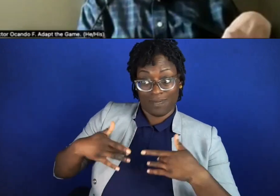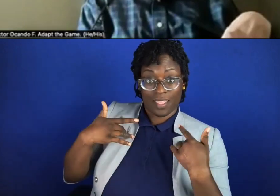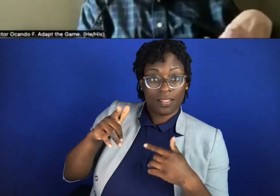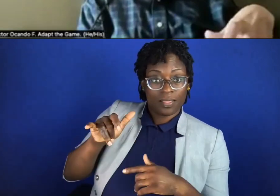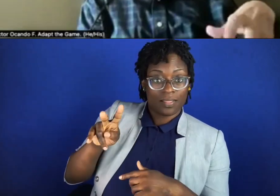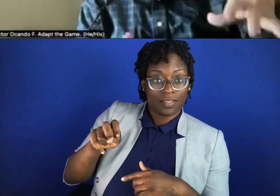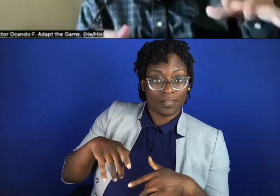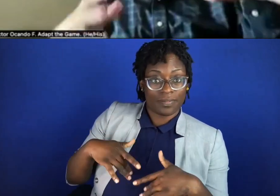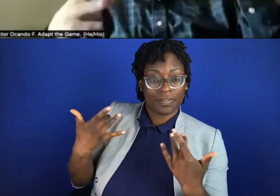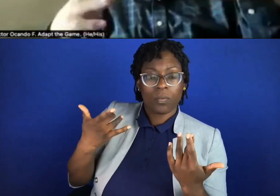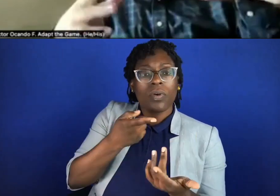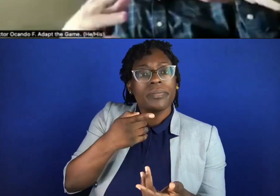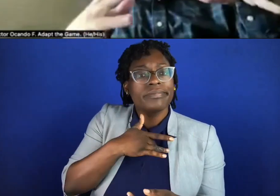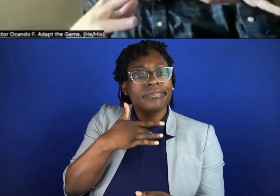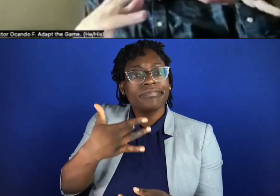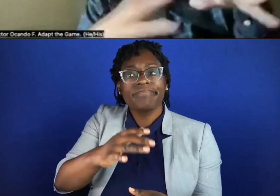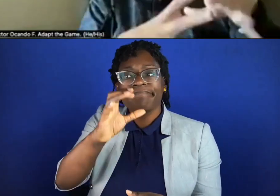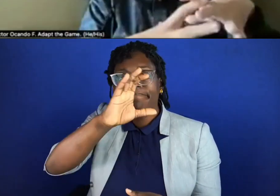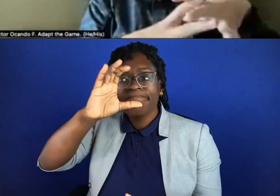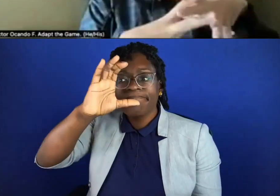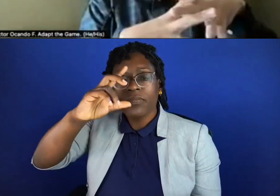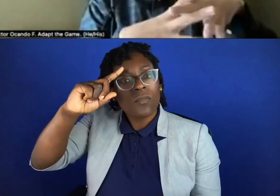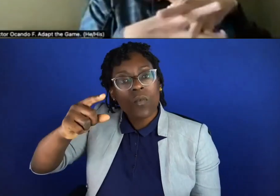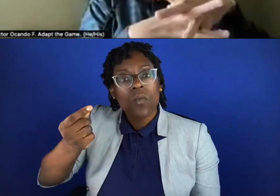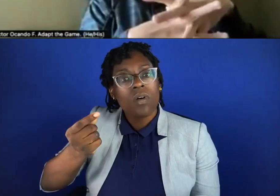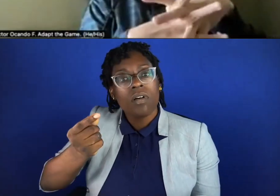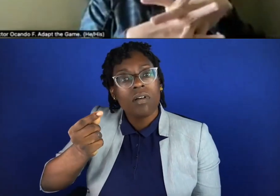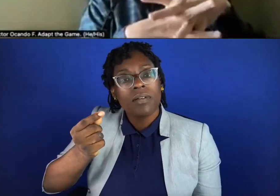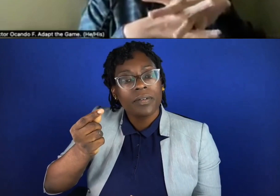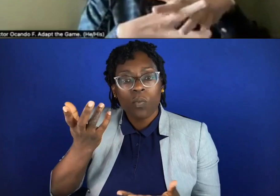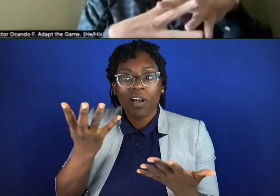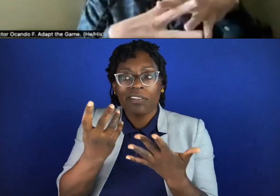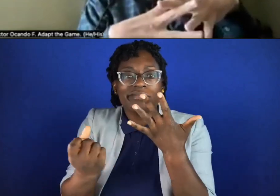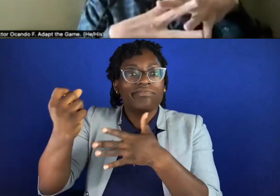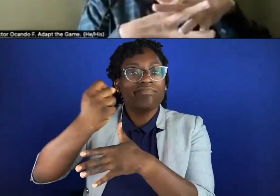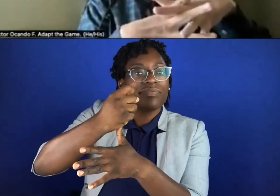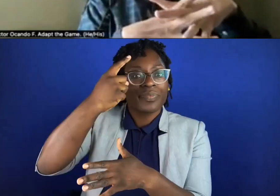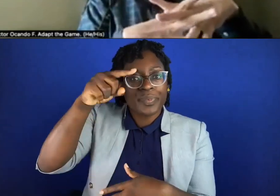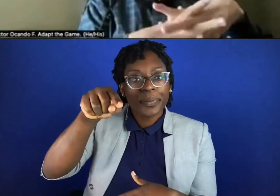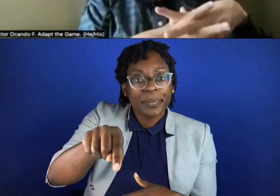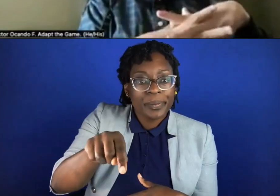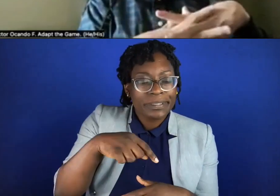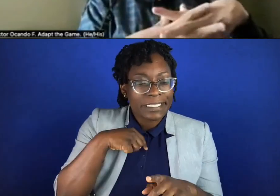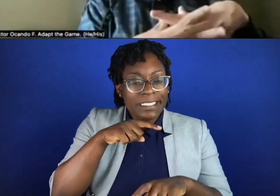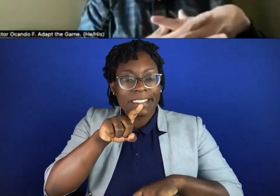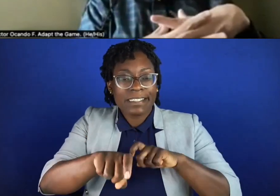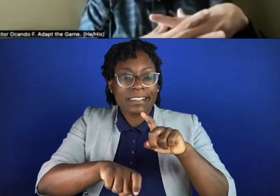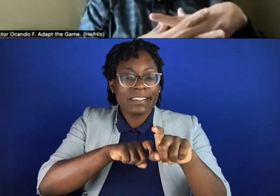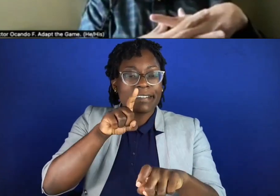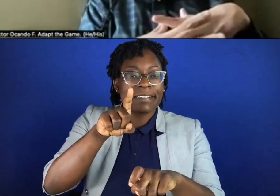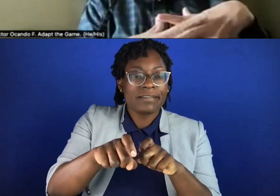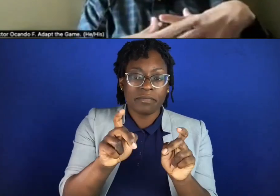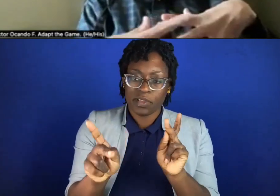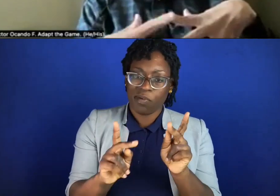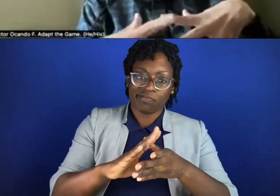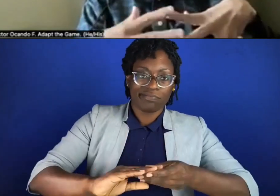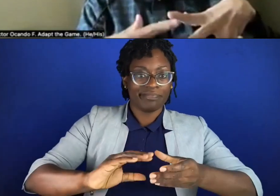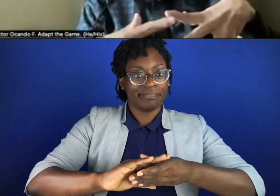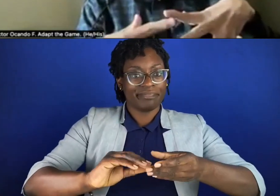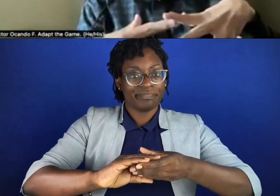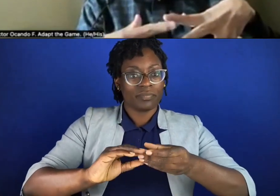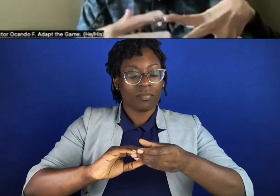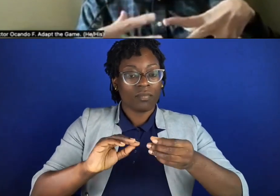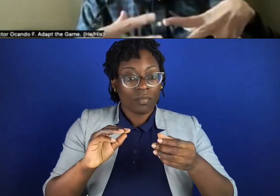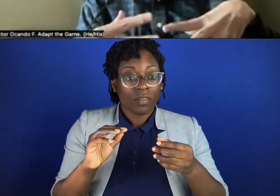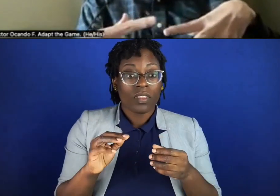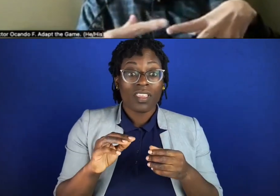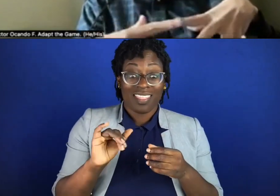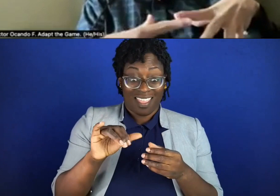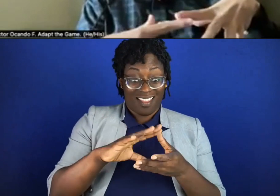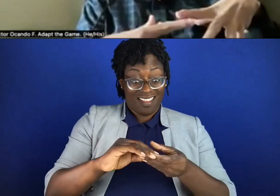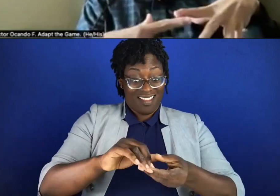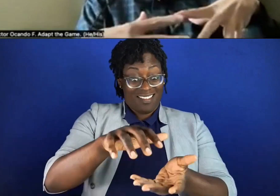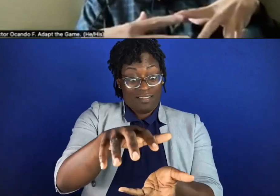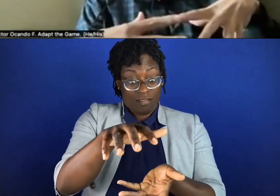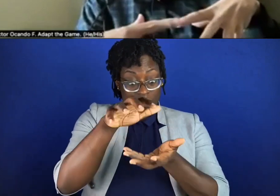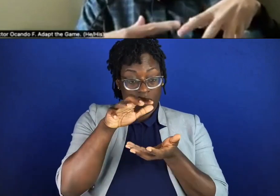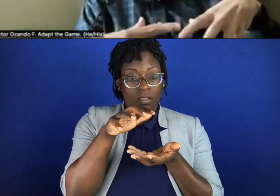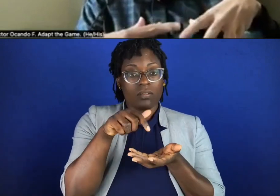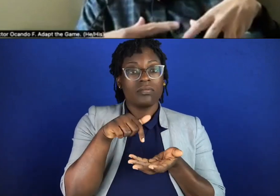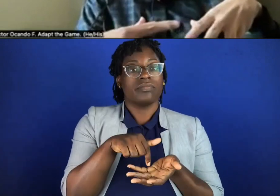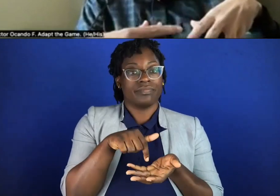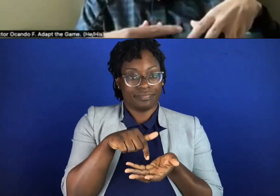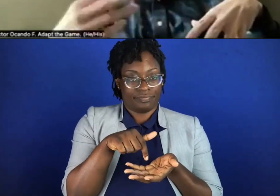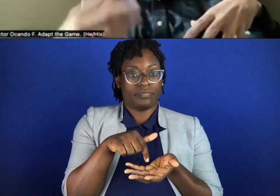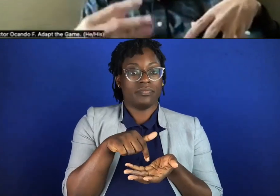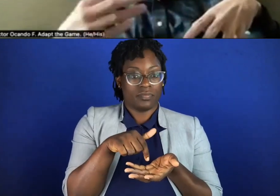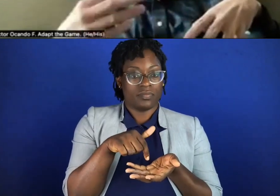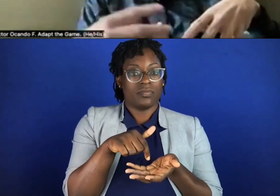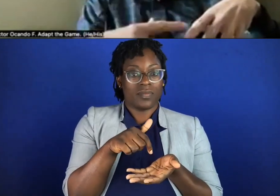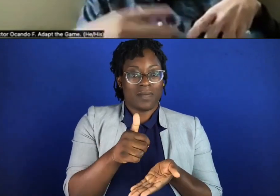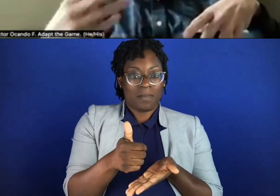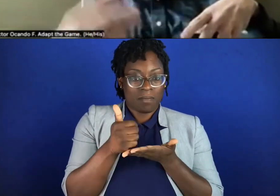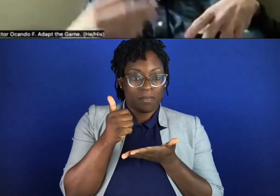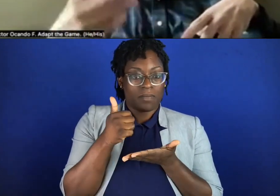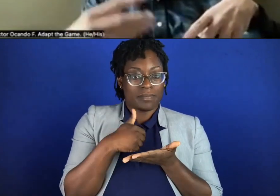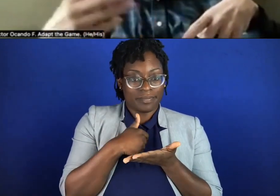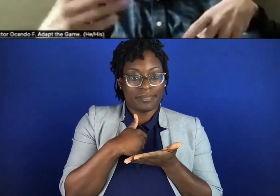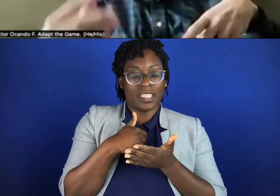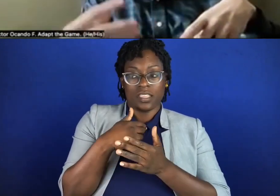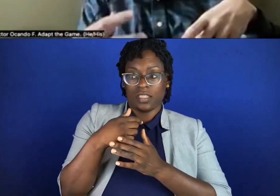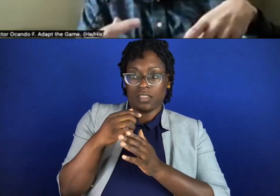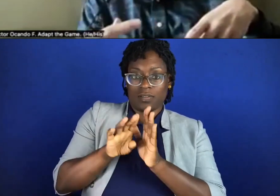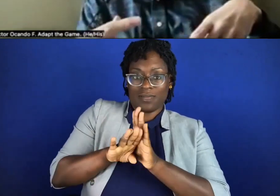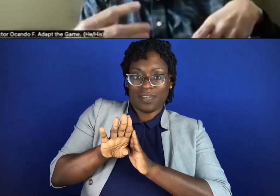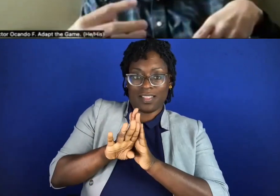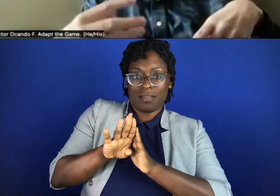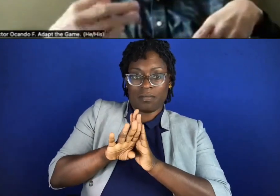event. That way I transfer these stories that allow me to build the idea and persona the